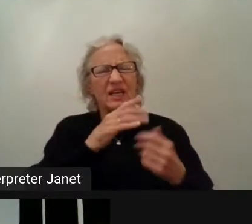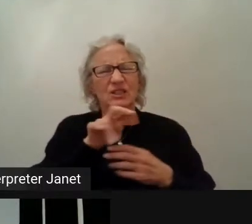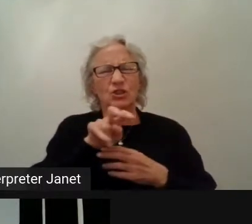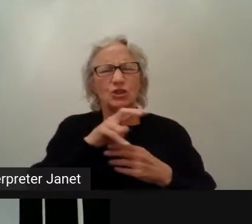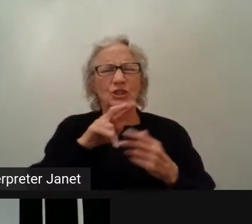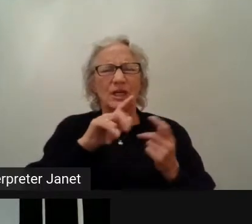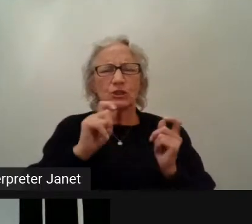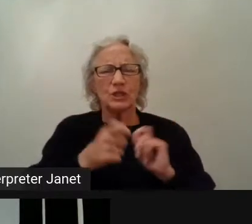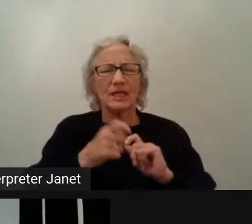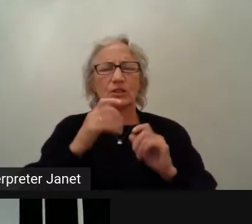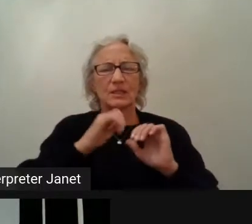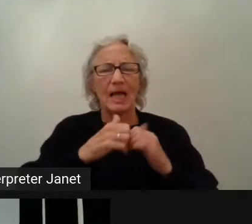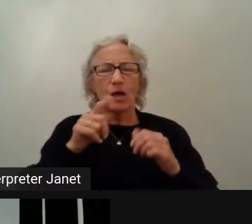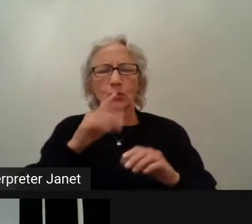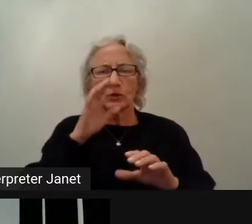voiceover provide think that screenreader has a bit more and